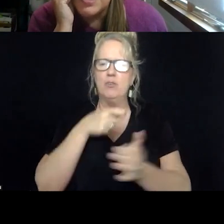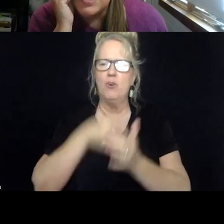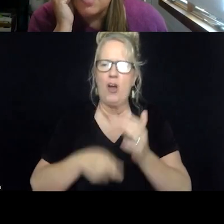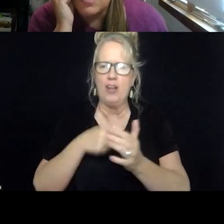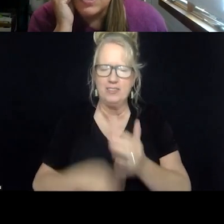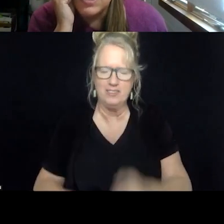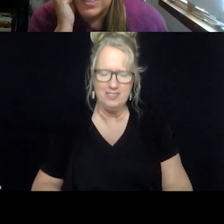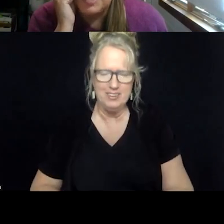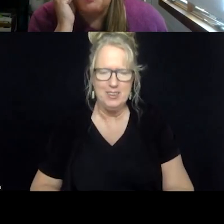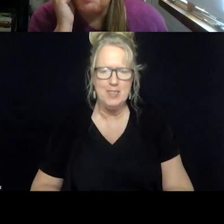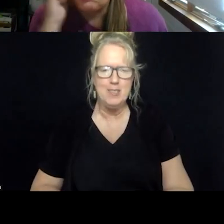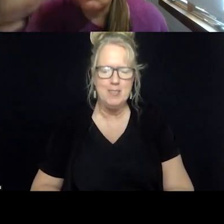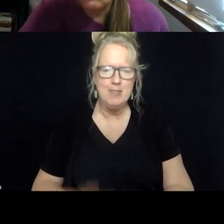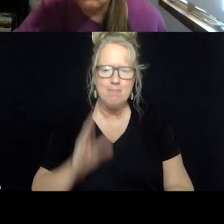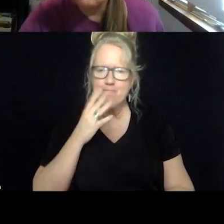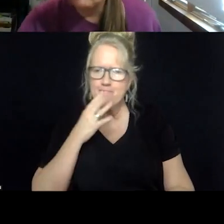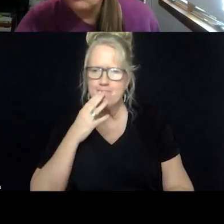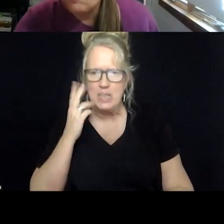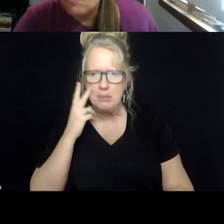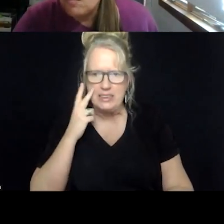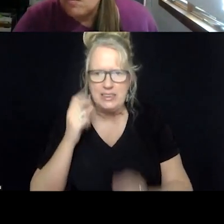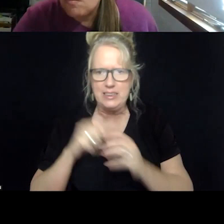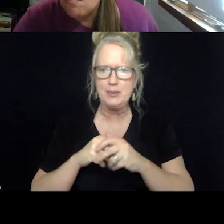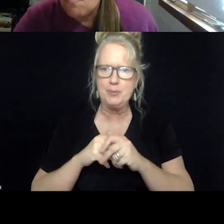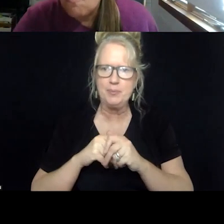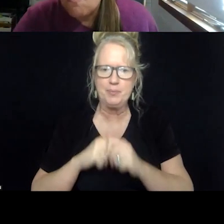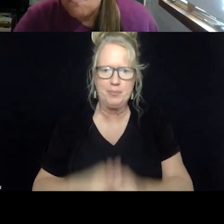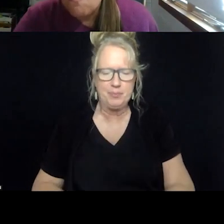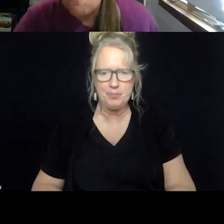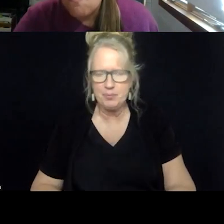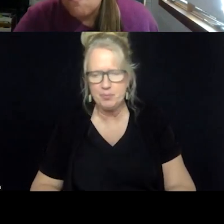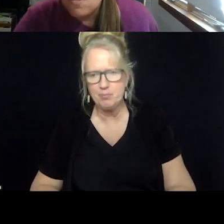SO, LET'S SEE...